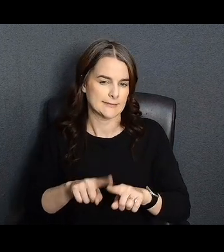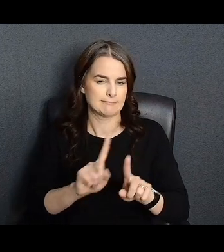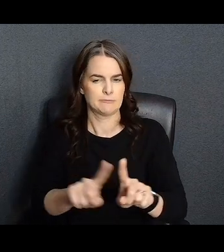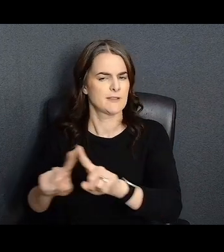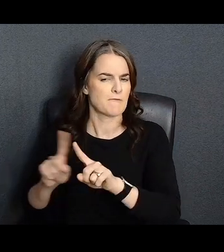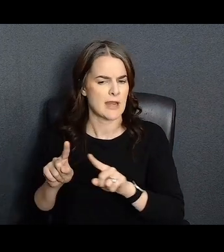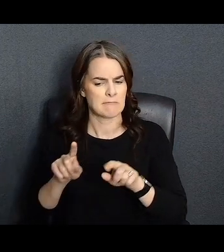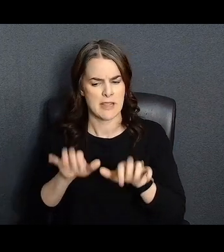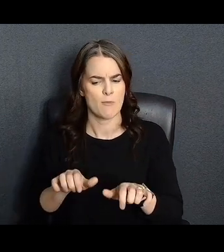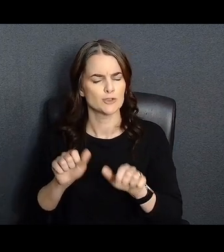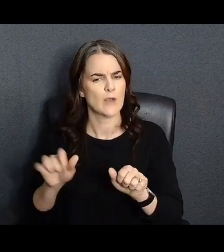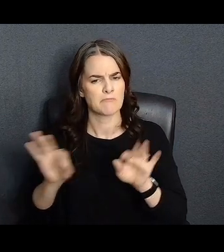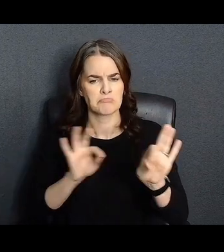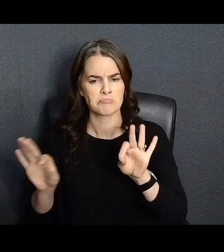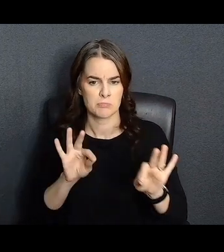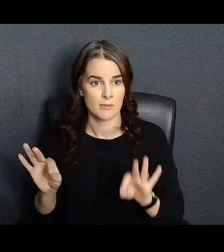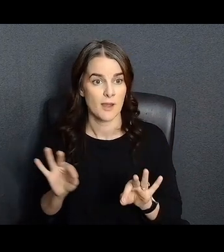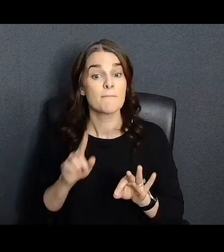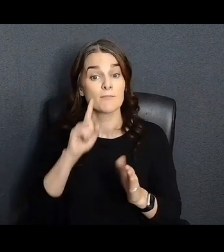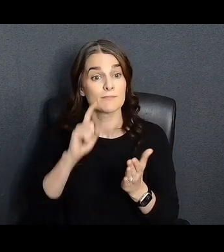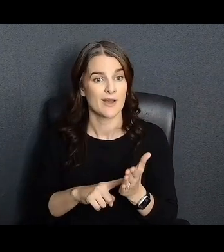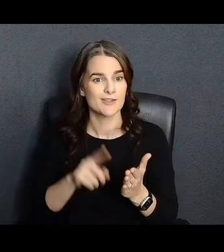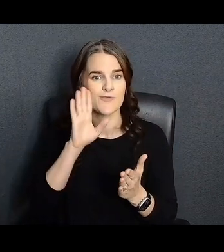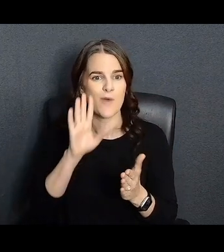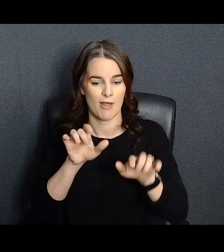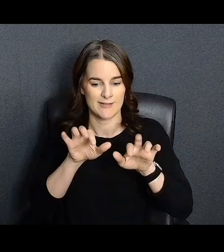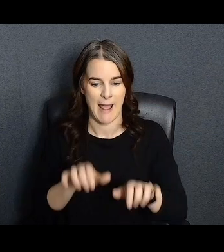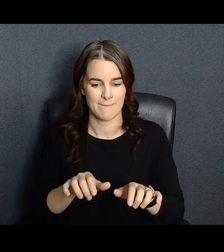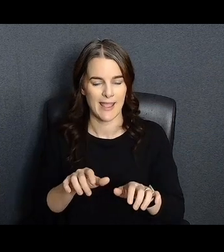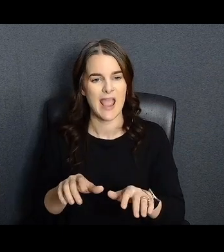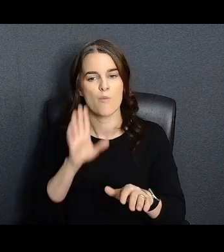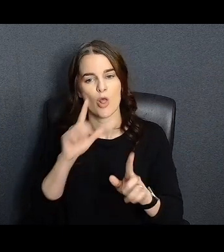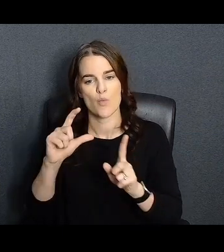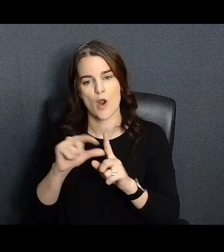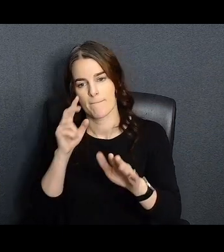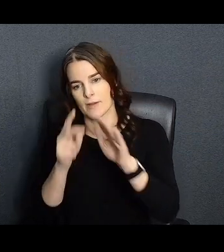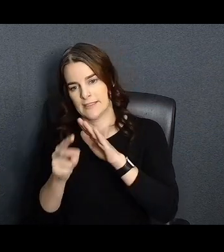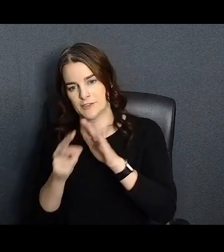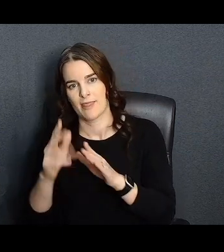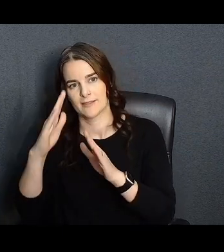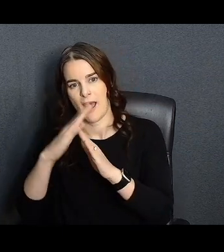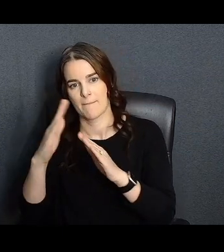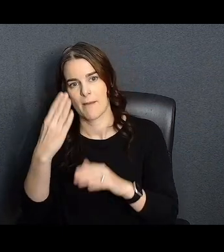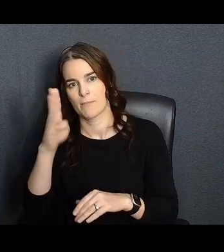You'll notice that when you start typing, Predictable uses word prediction at the top in this blue bar